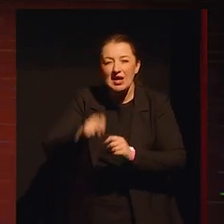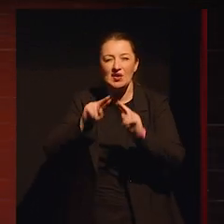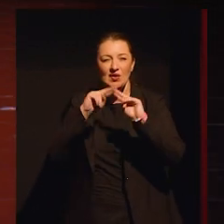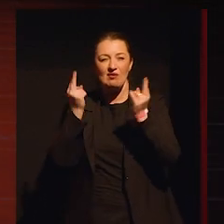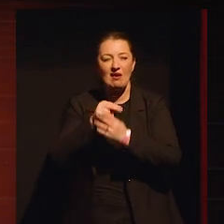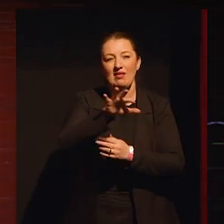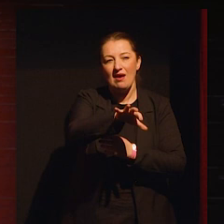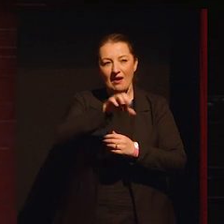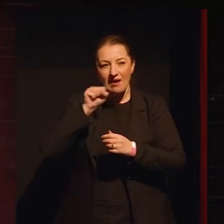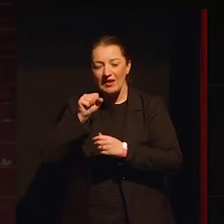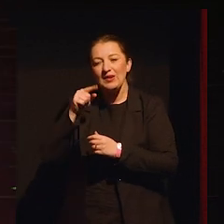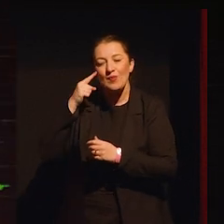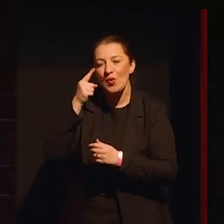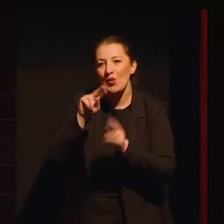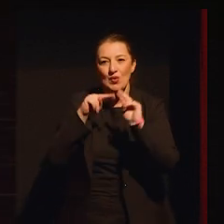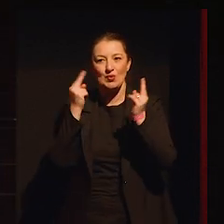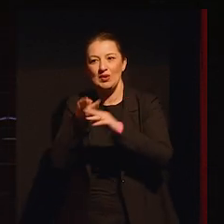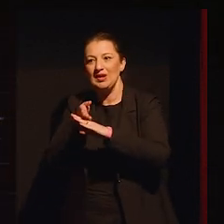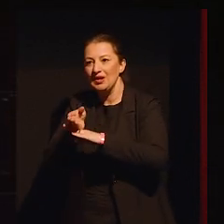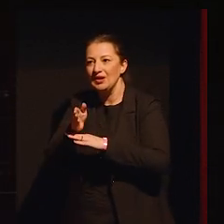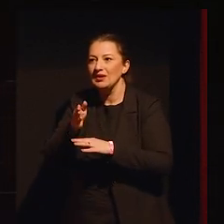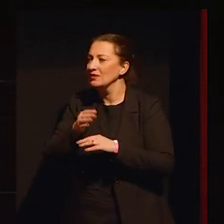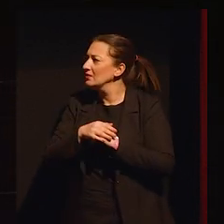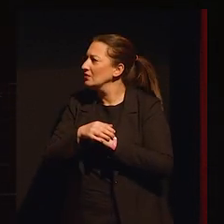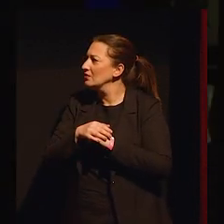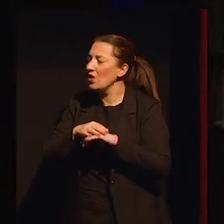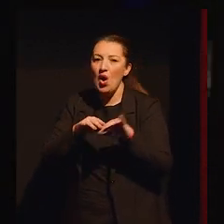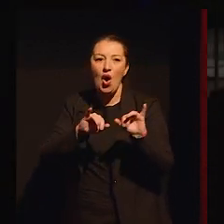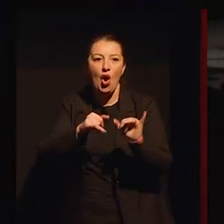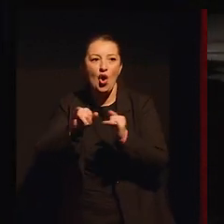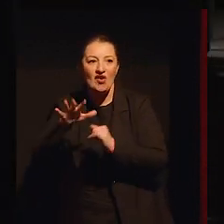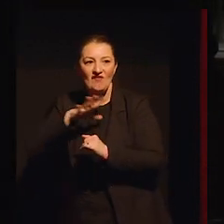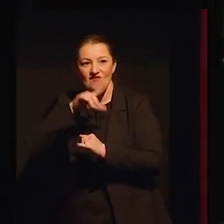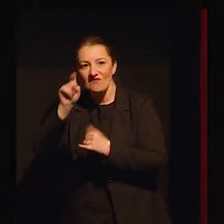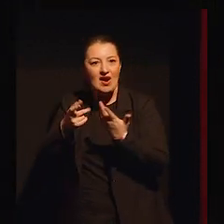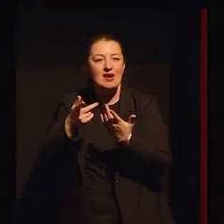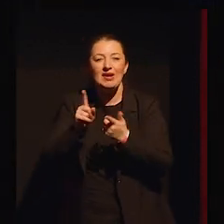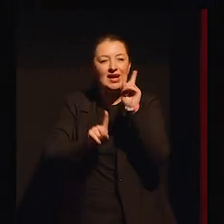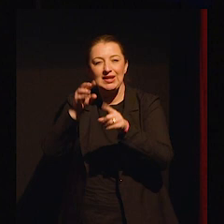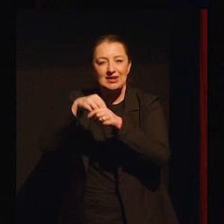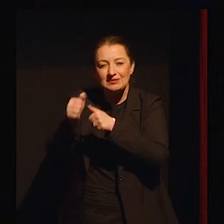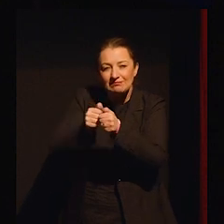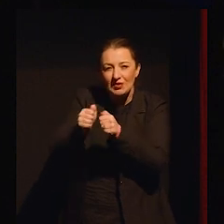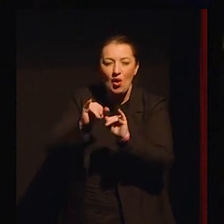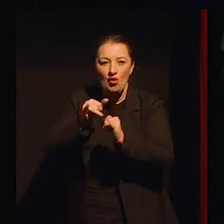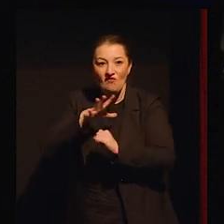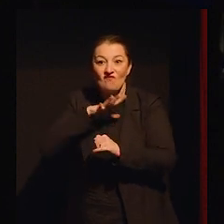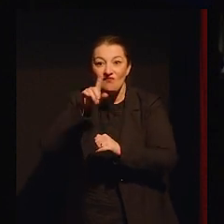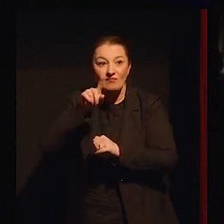the real world to the world of games. Are there gamers among you? Those who play games, gamers? I see a few.